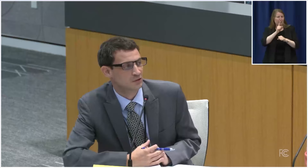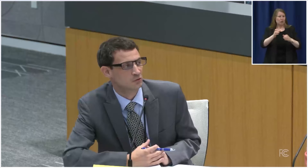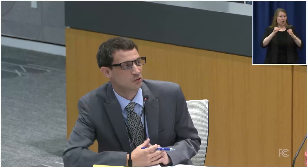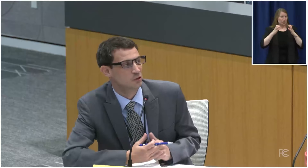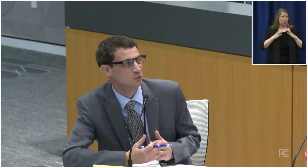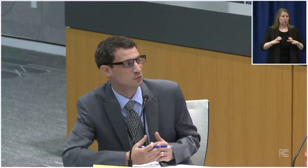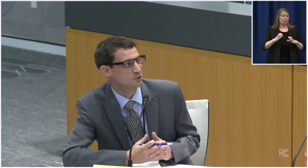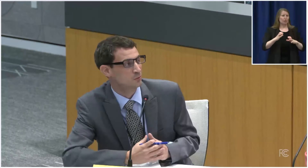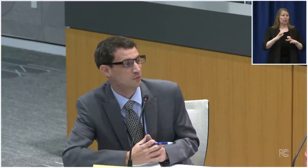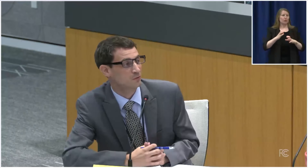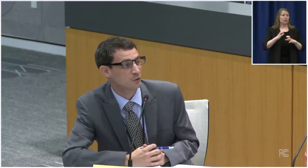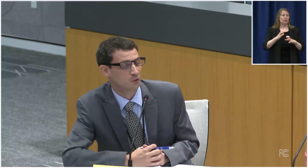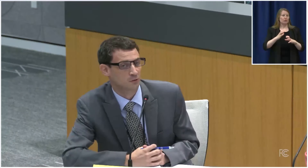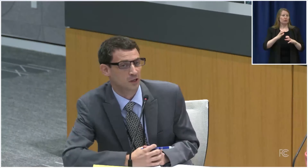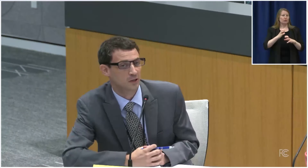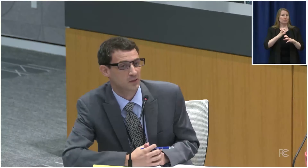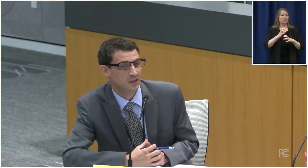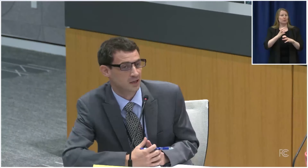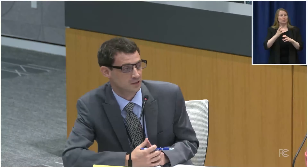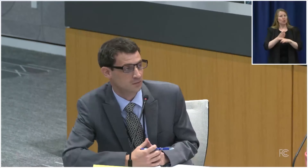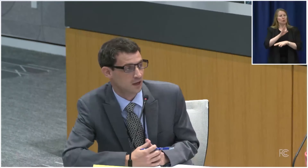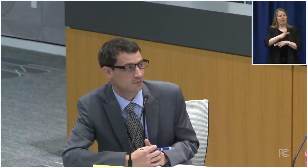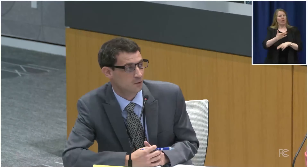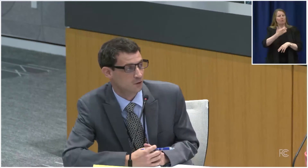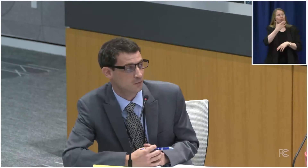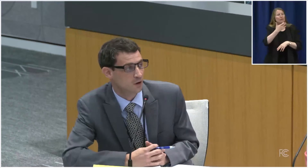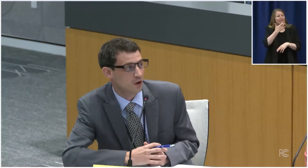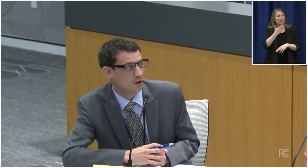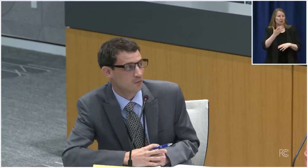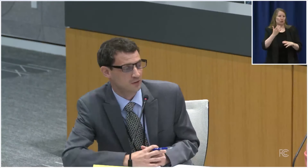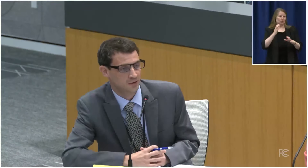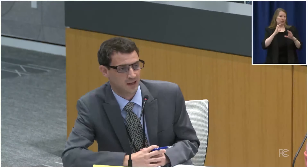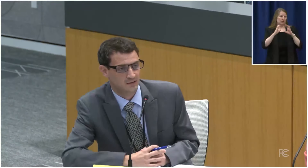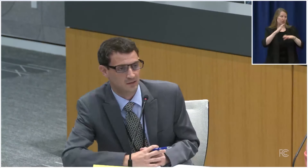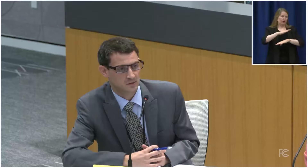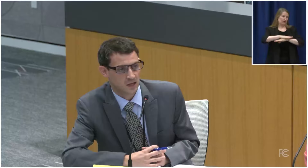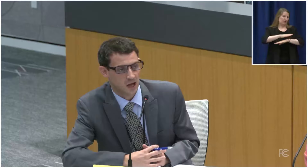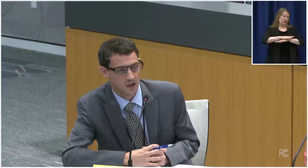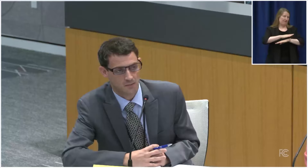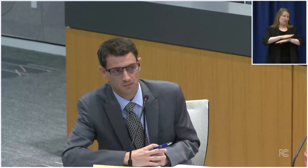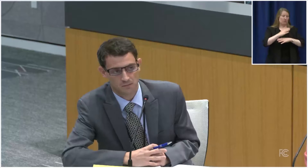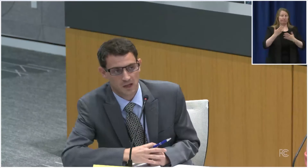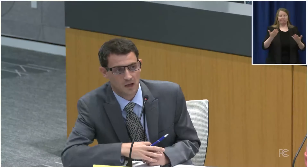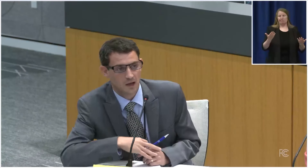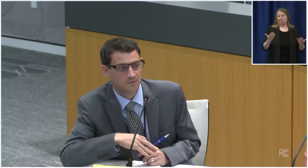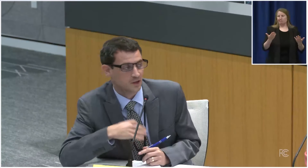LIKE A GREAT OPTION. BUT WHAT STEPS CAN AGENCIES TAKE TO ENSURE THAT CONSUMERS ARE STILL GETTING